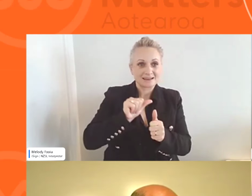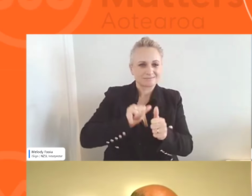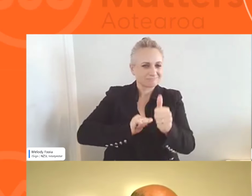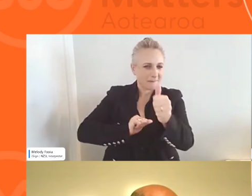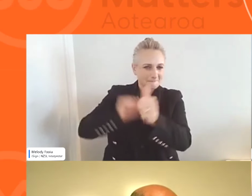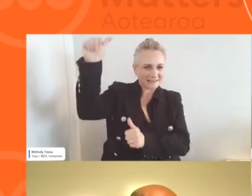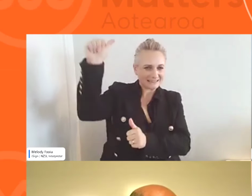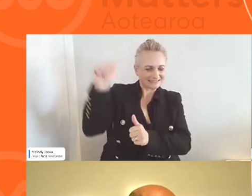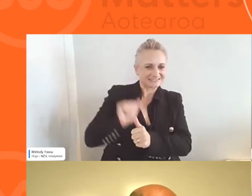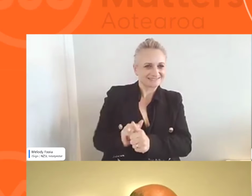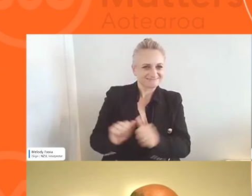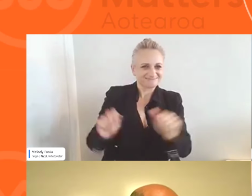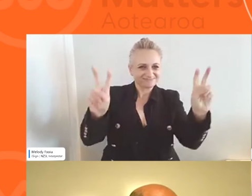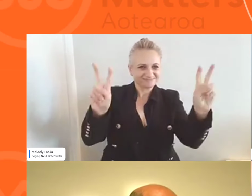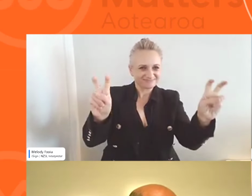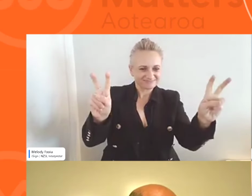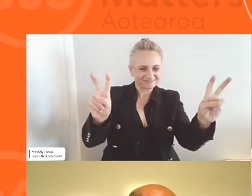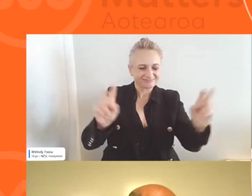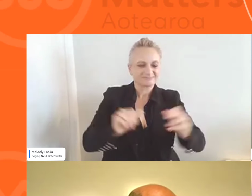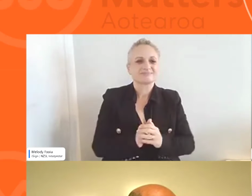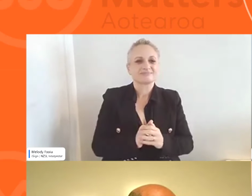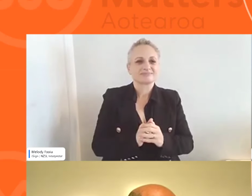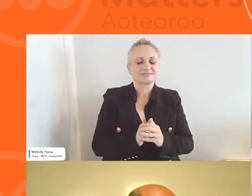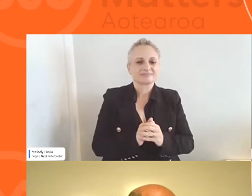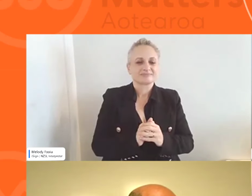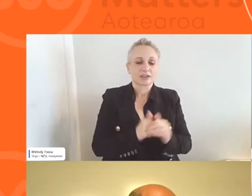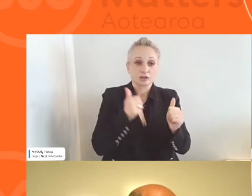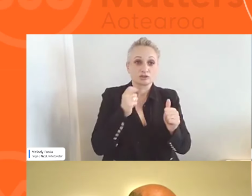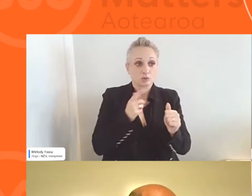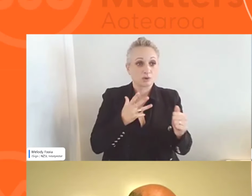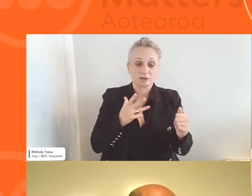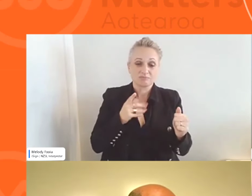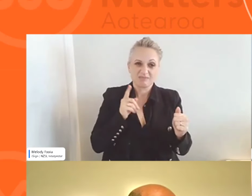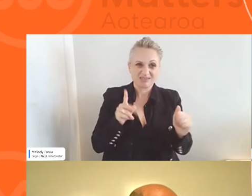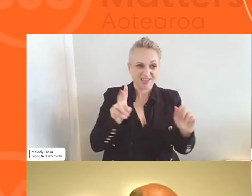with the good way of dealing with things, we'll show how that's done,